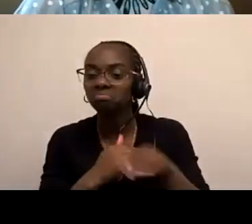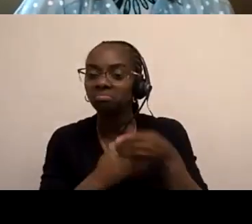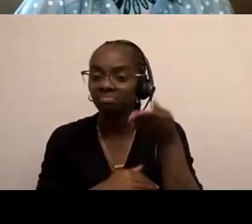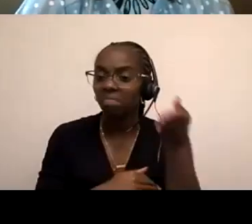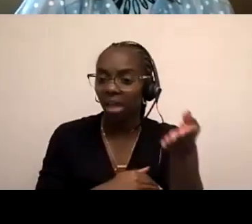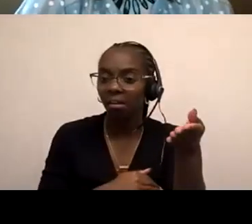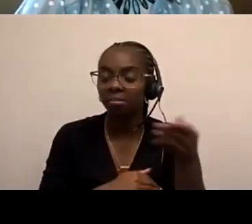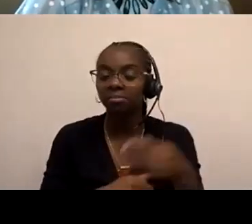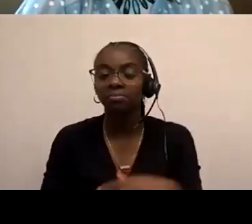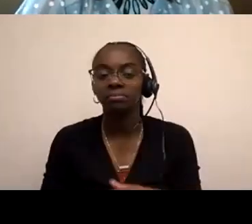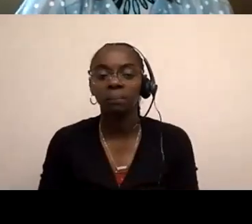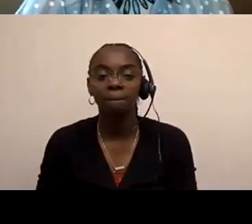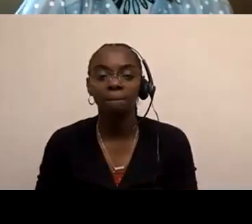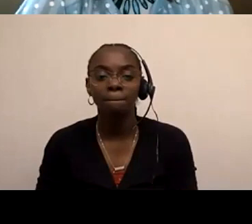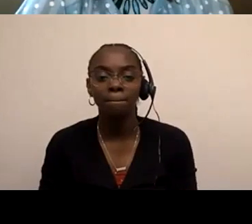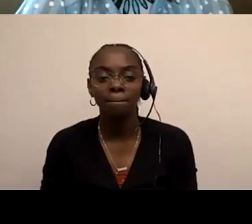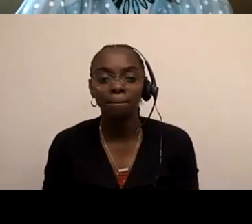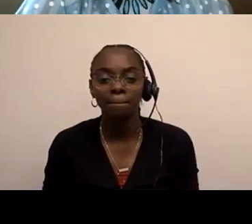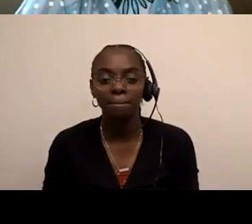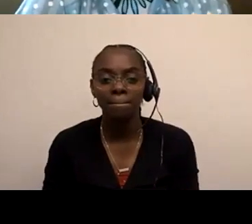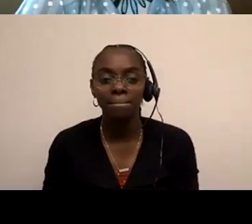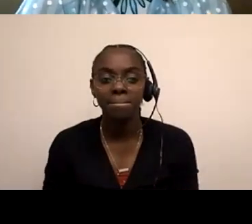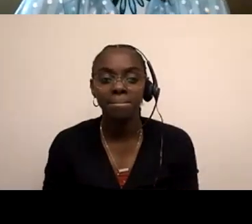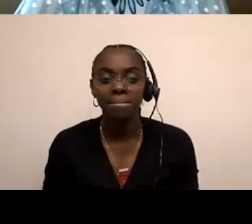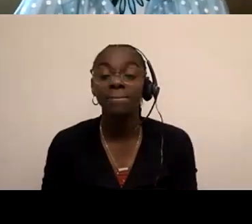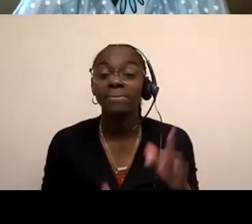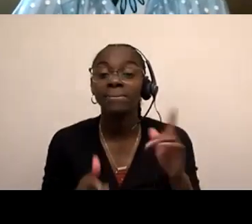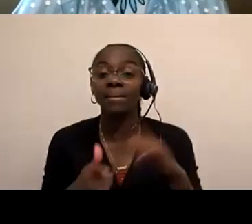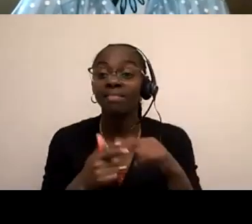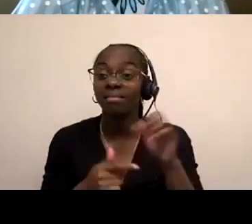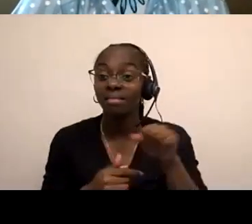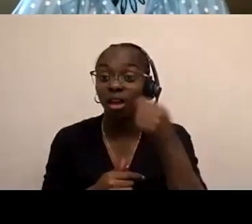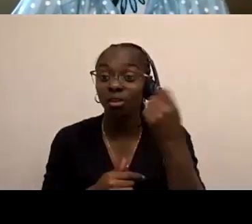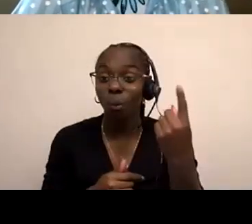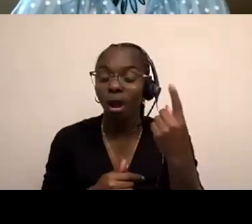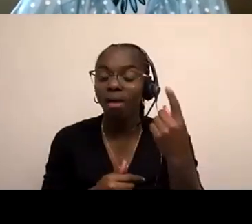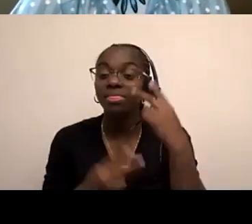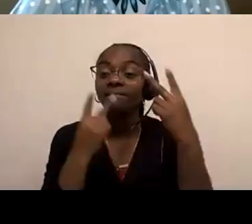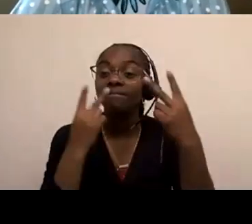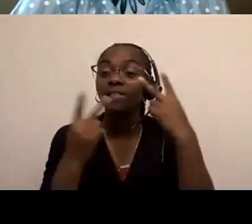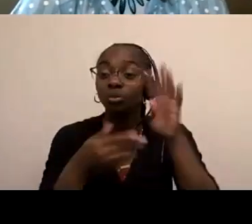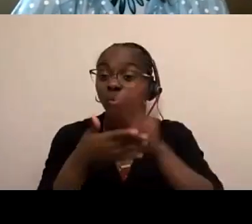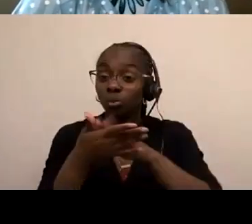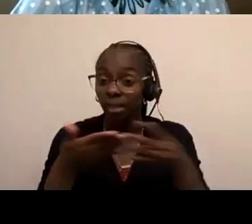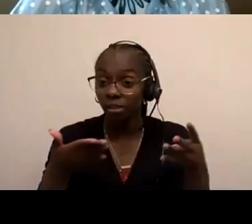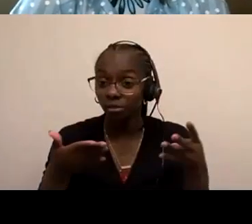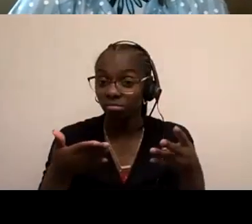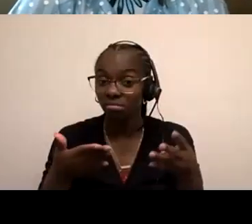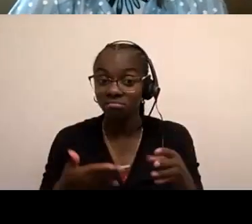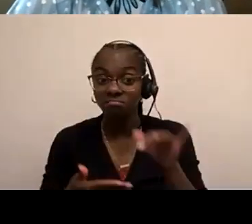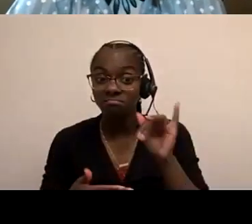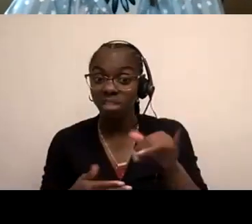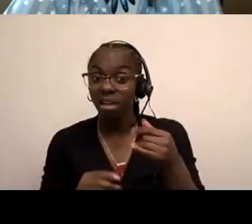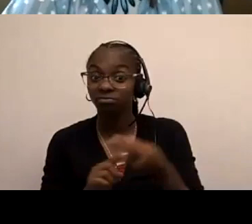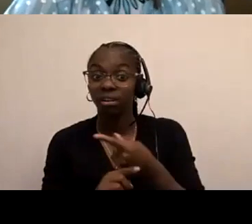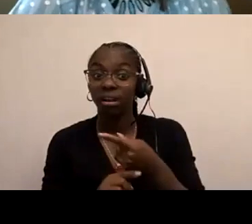AND THEN THE OTHER ONES THE VISUAL SCHEDULES, THIS IS ACTUALLY MADE BY EASTER SEALS OF